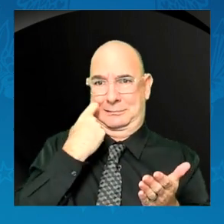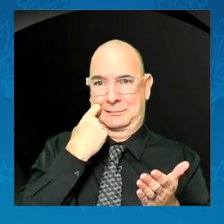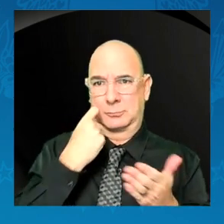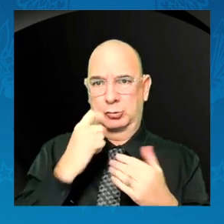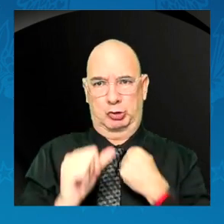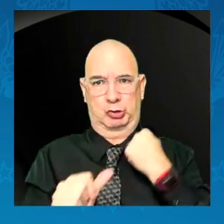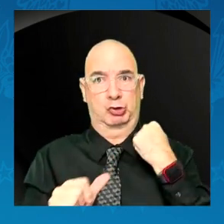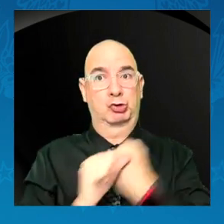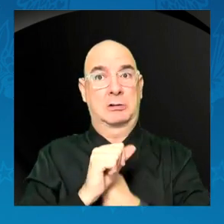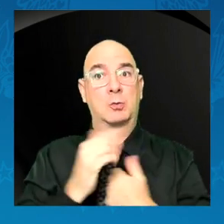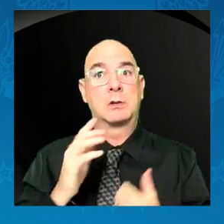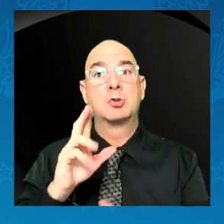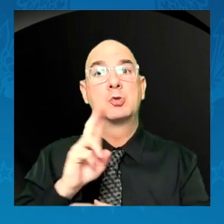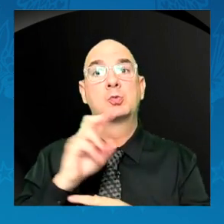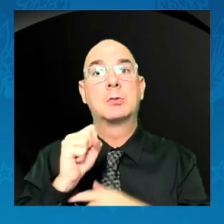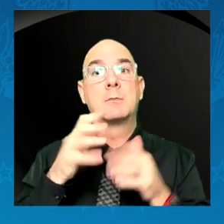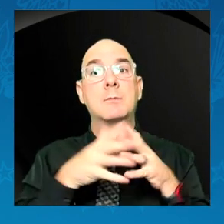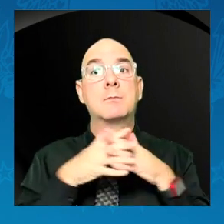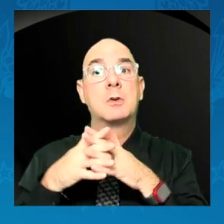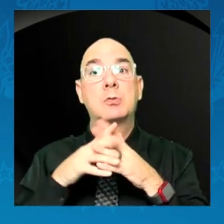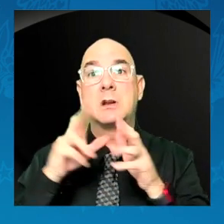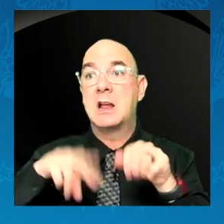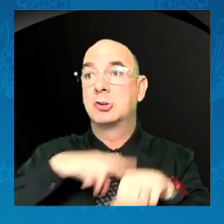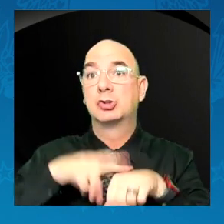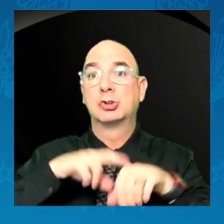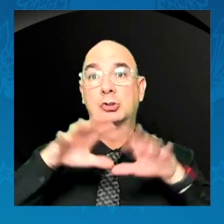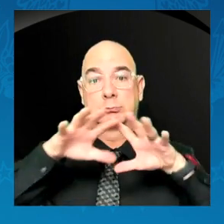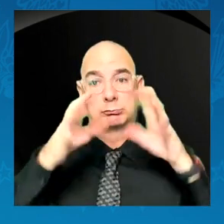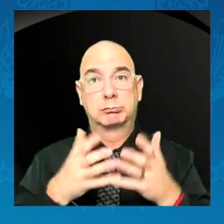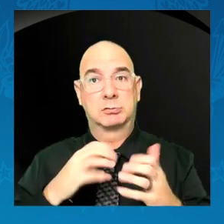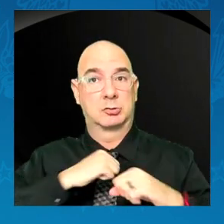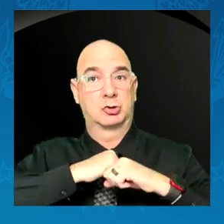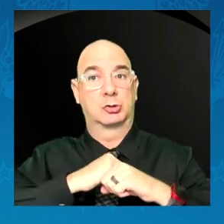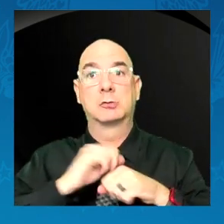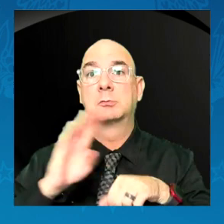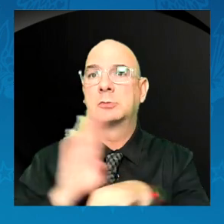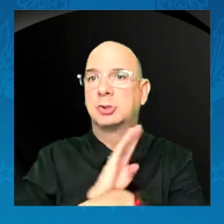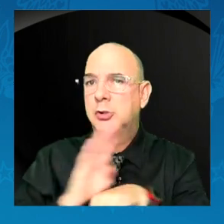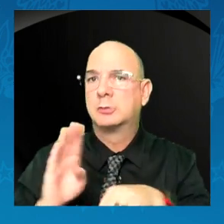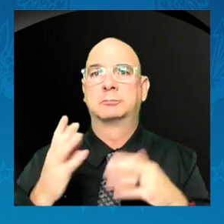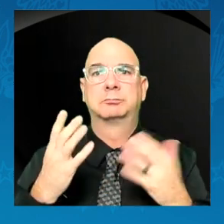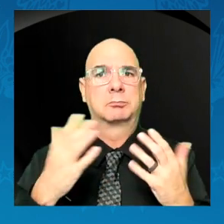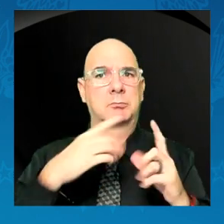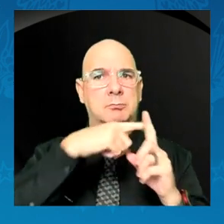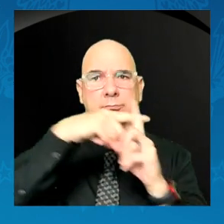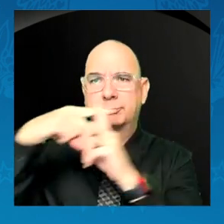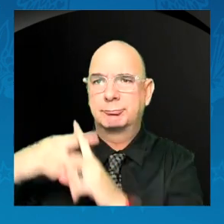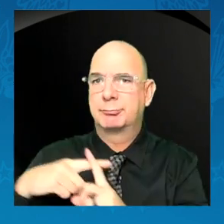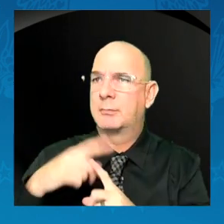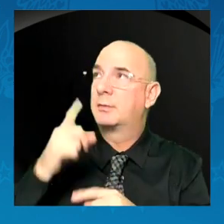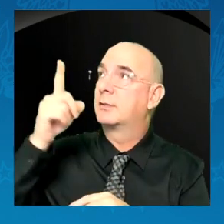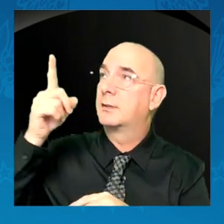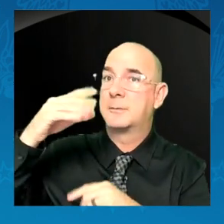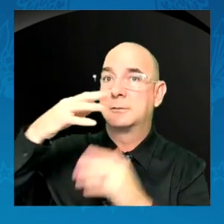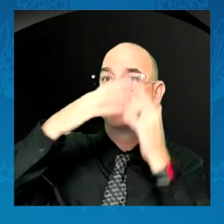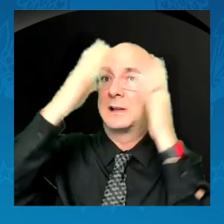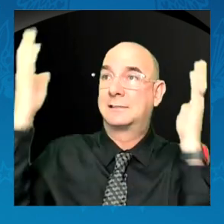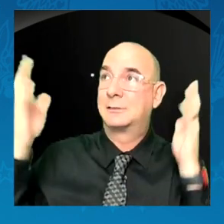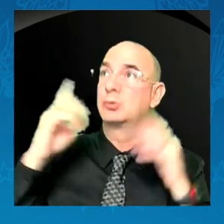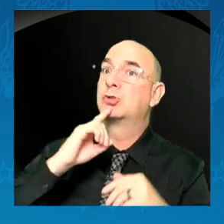and commercial assets in space are real, and these threats will undoubtedly